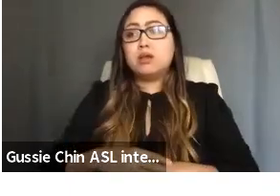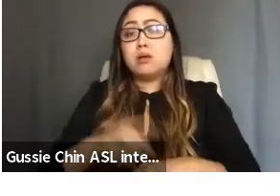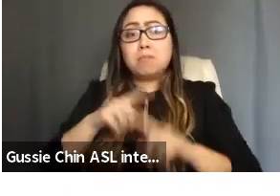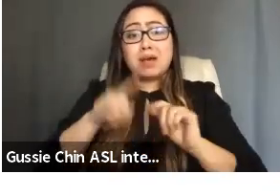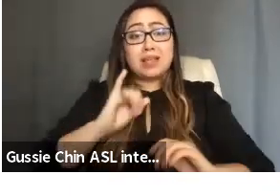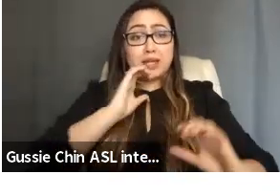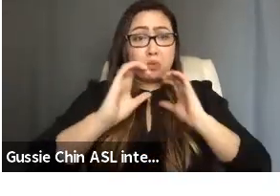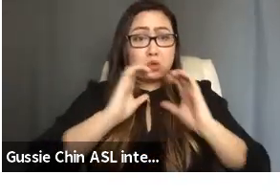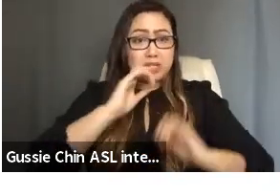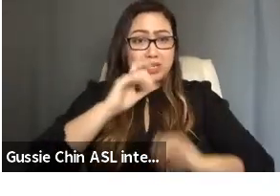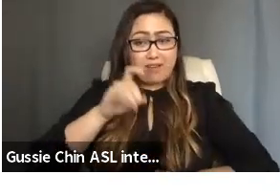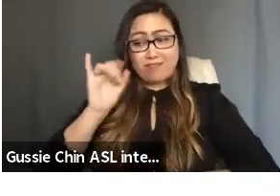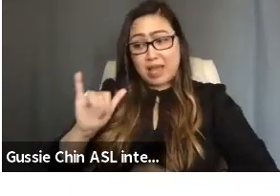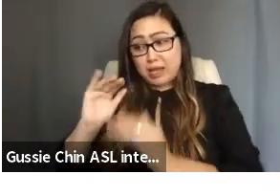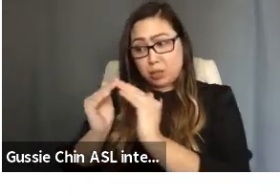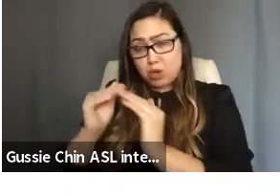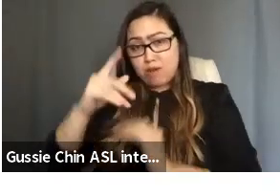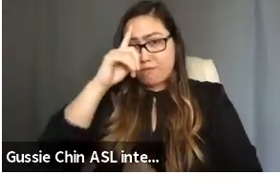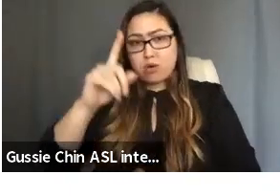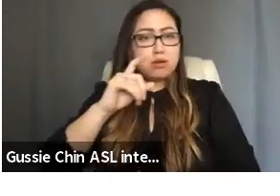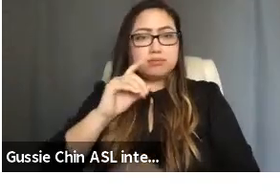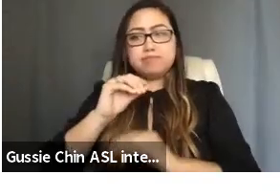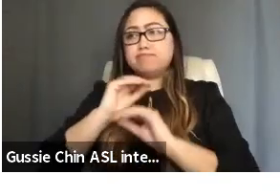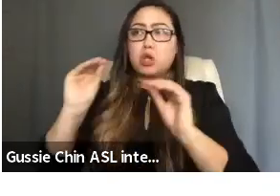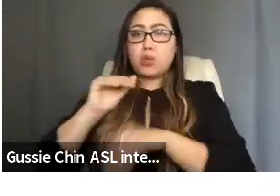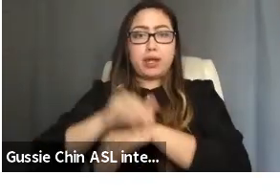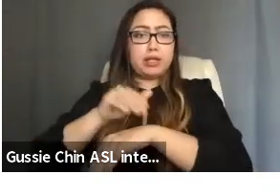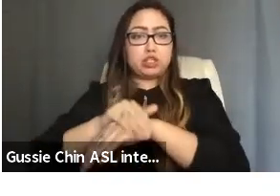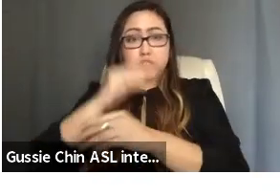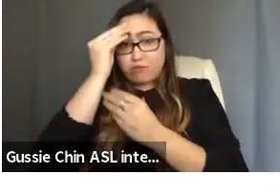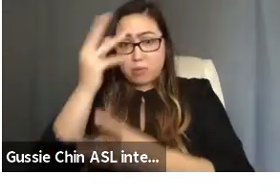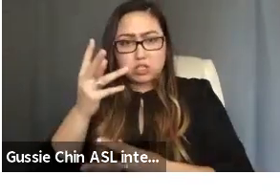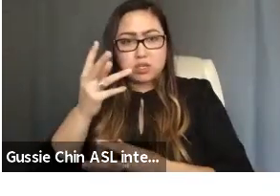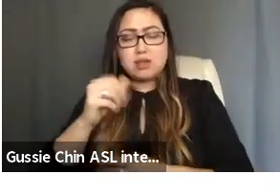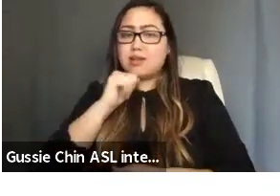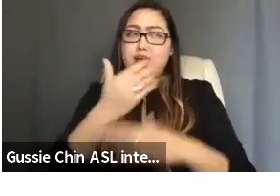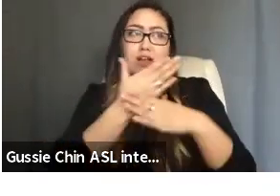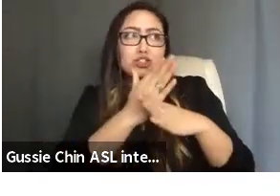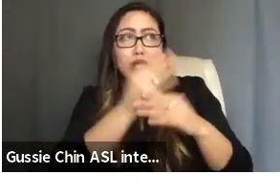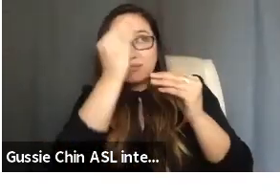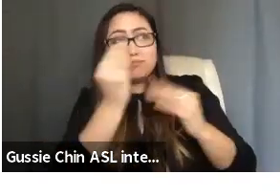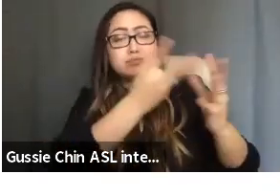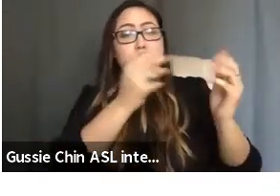community, for non English language information did not get shared with the epidemiologists